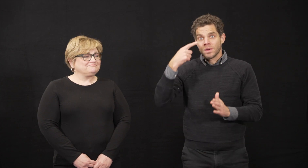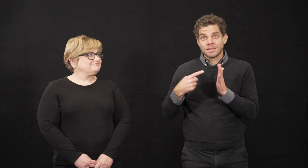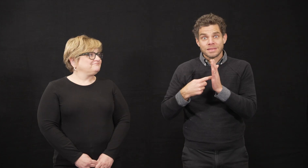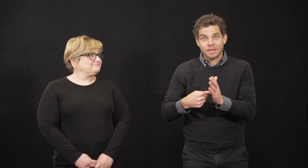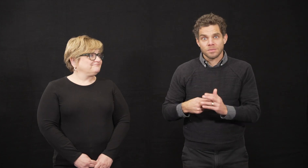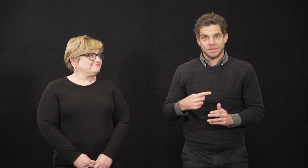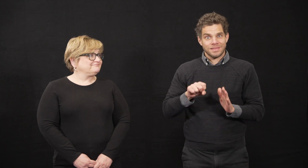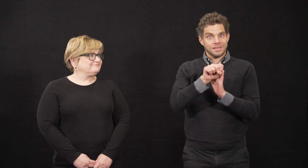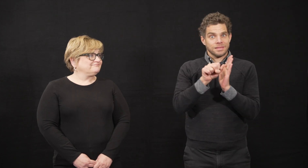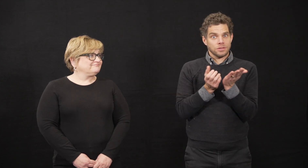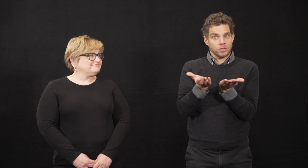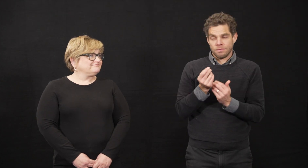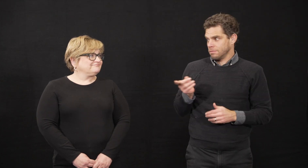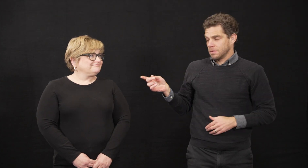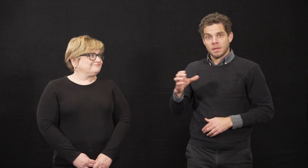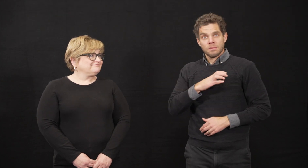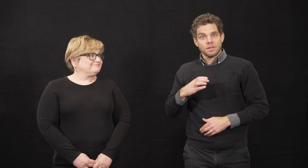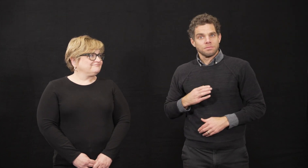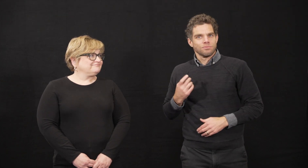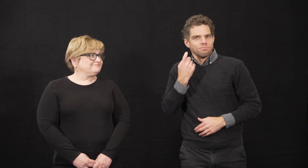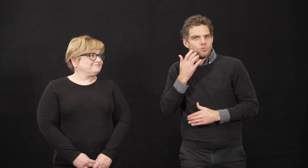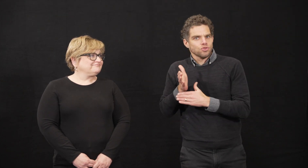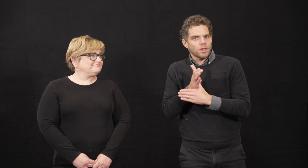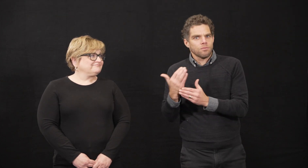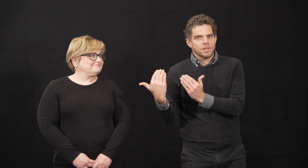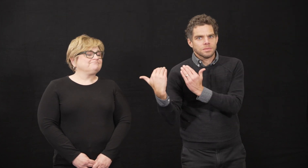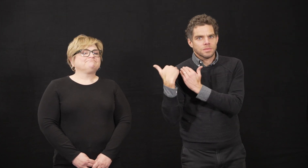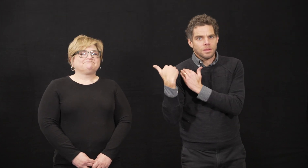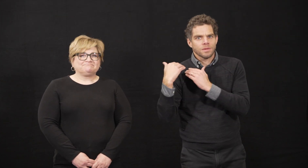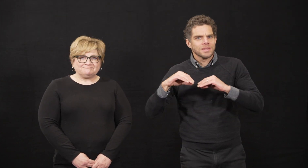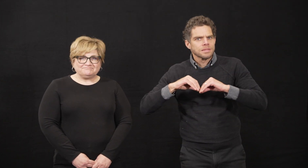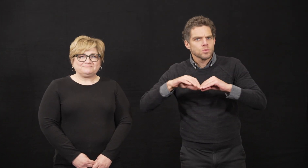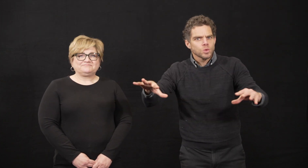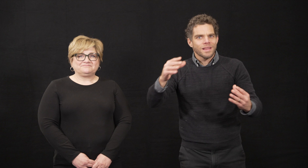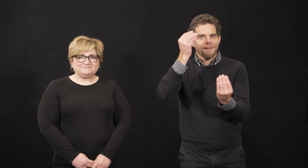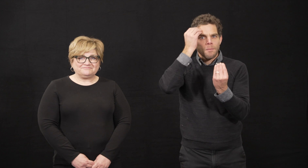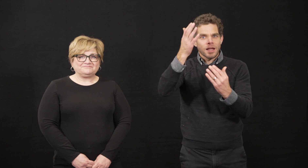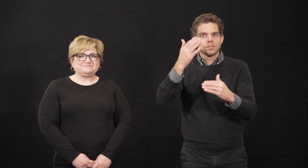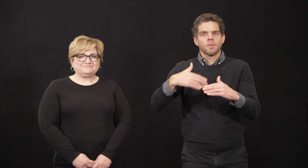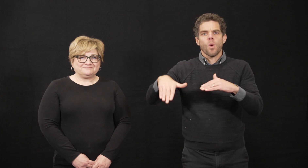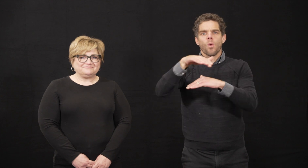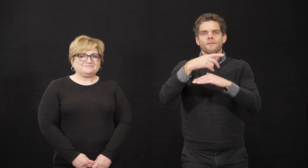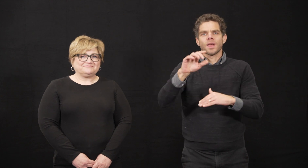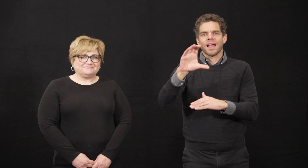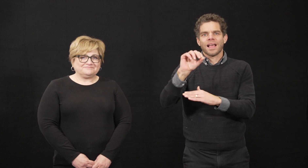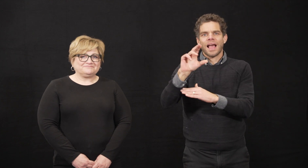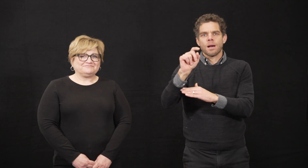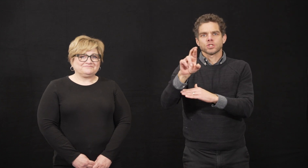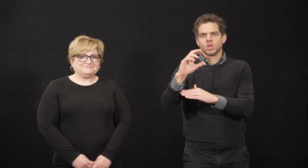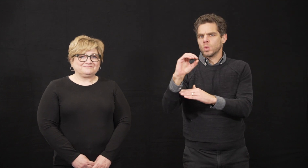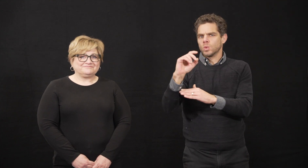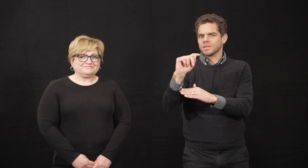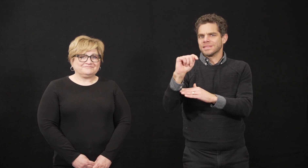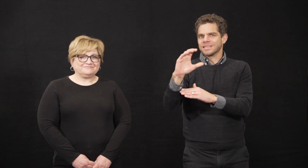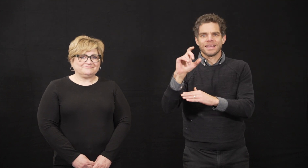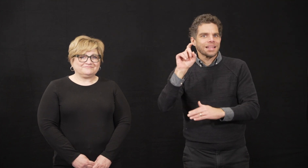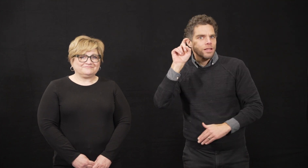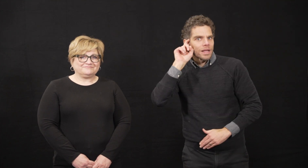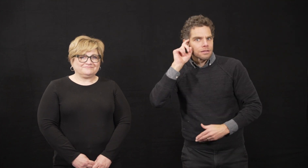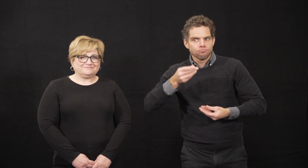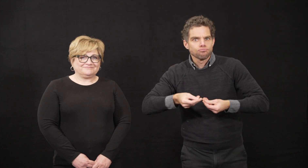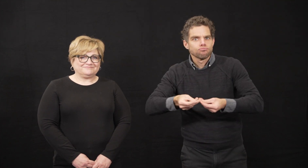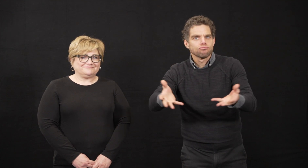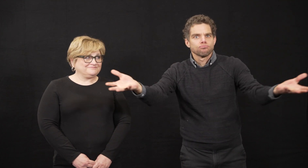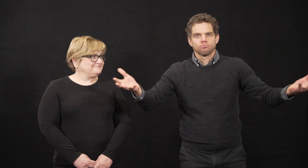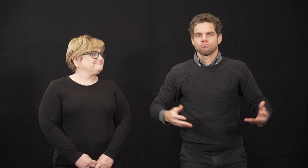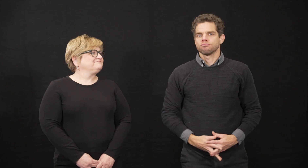For example, State Services and the Commission shared the responsibility of distributing information about over-the-counter hearing aids.